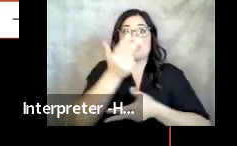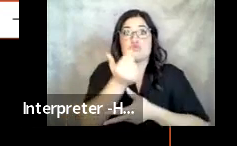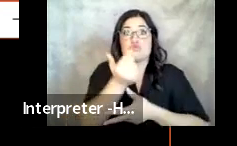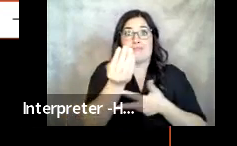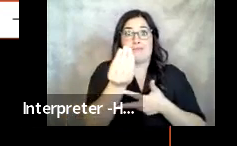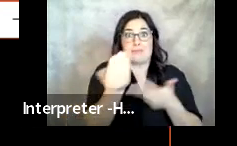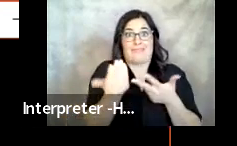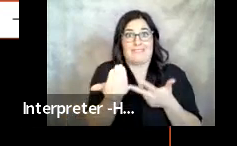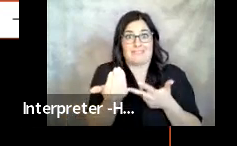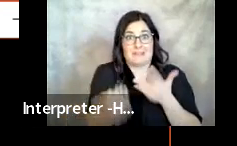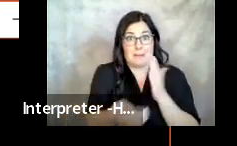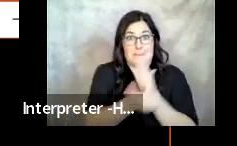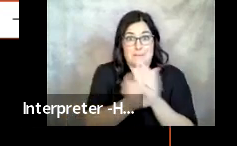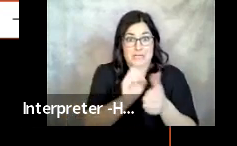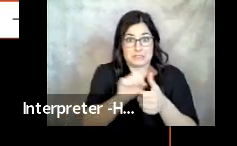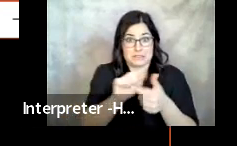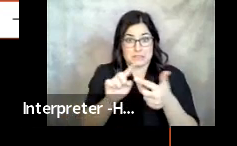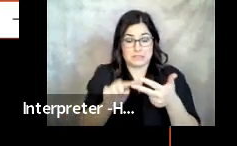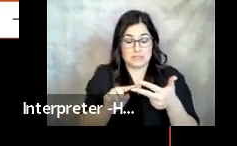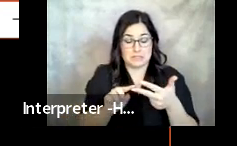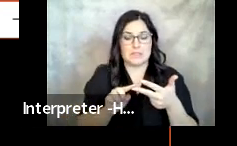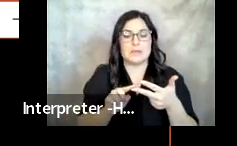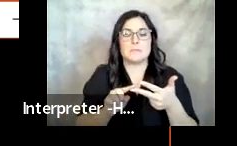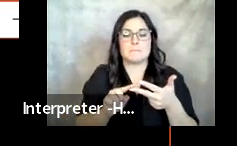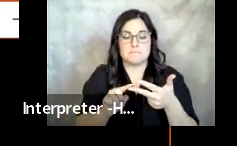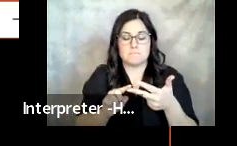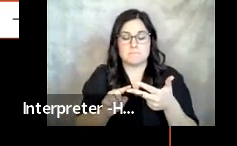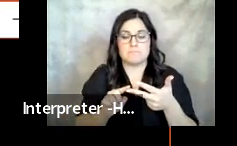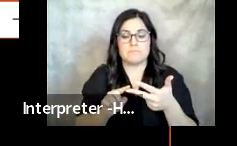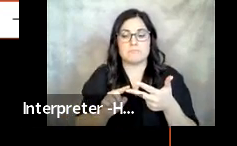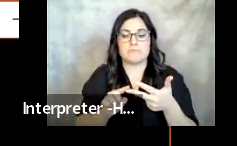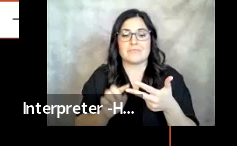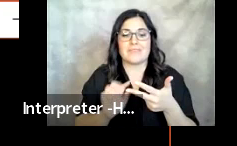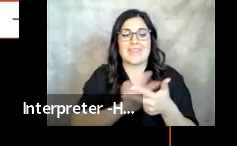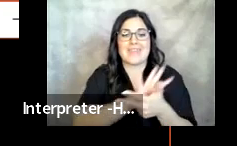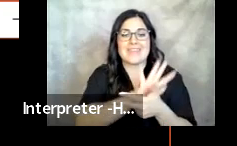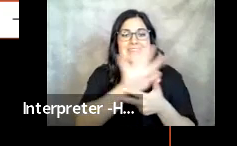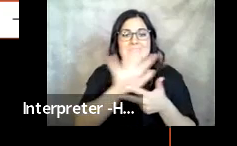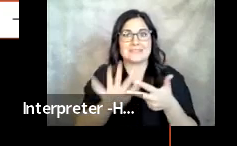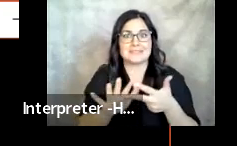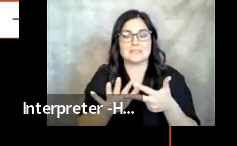Amendments. Are the national. Government's.